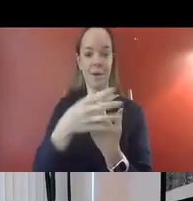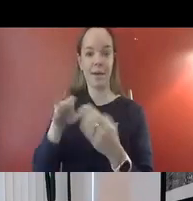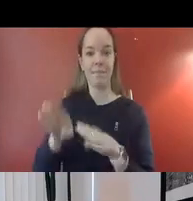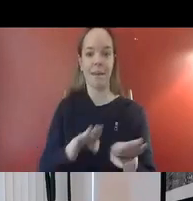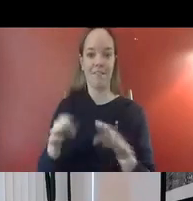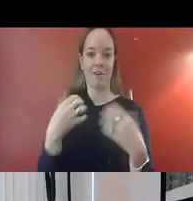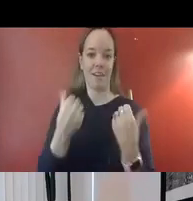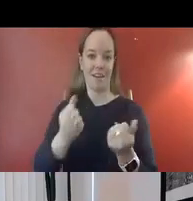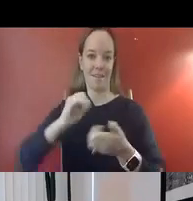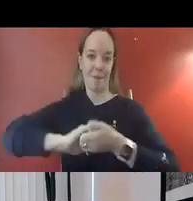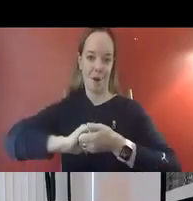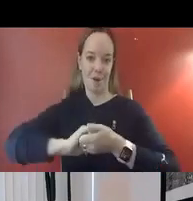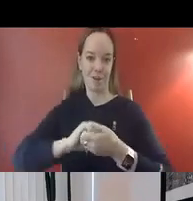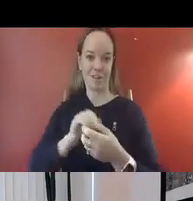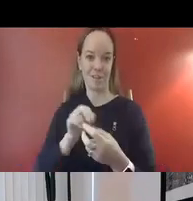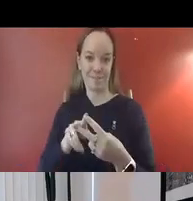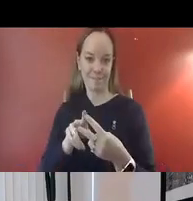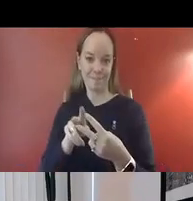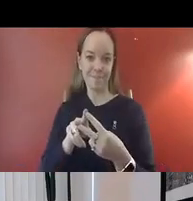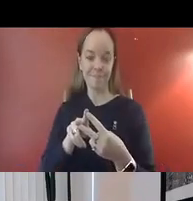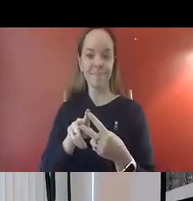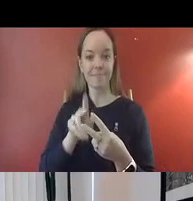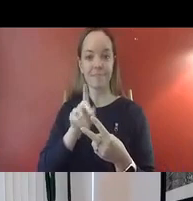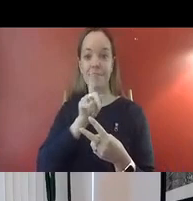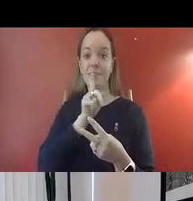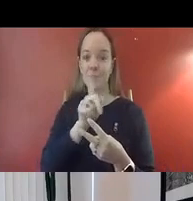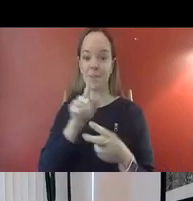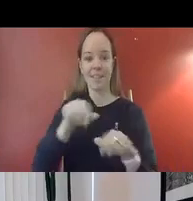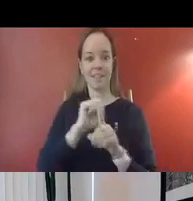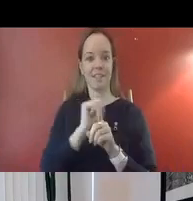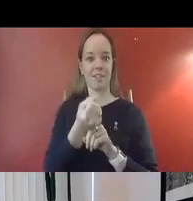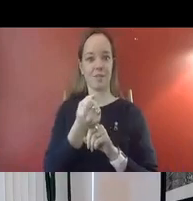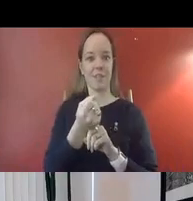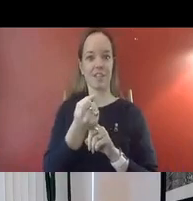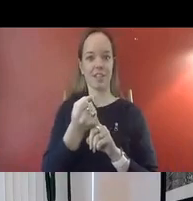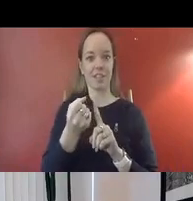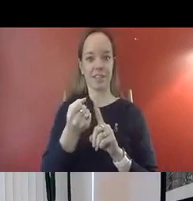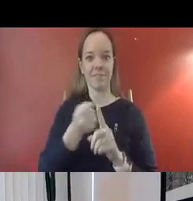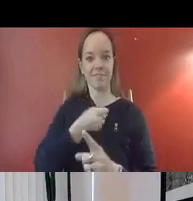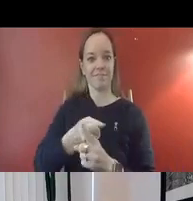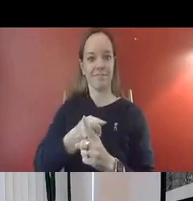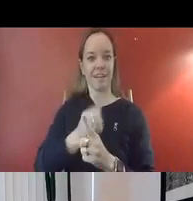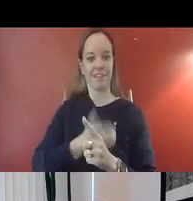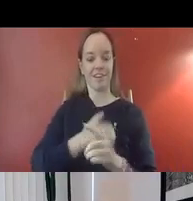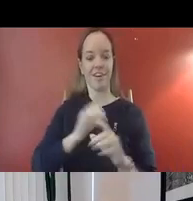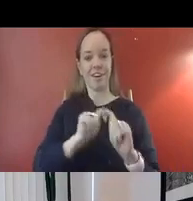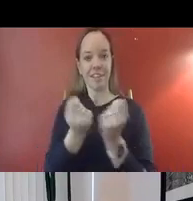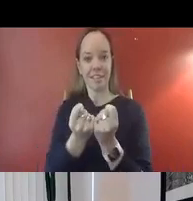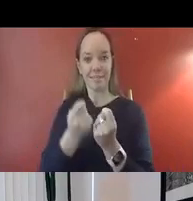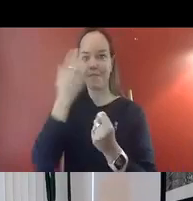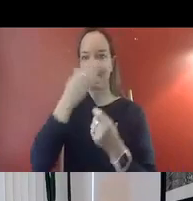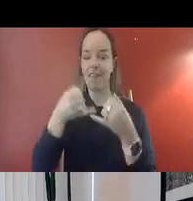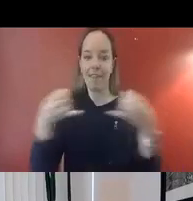put our teams in a pretty unique Behavioral Health Partners and this has position over the past couple of weeks put our teams in a pretty unique to really be on the frontline of position over the past couple of weeks providing emotional support for our to really be on the frontline of